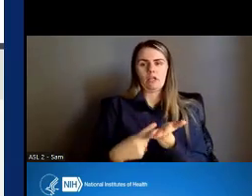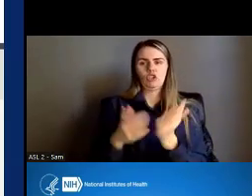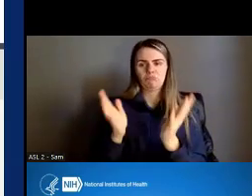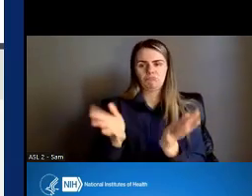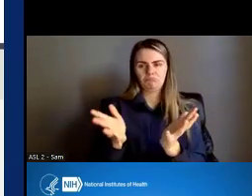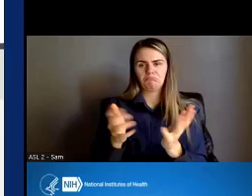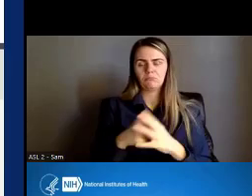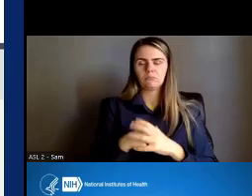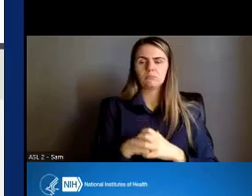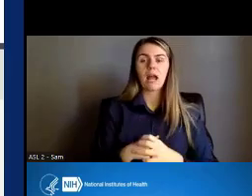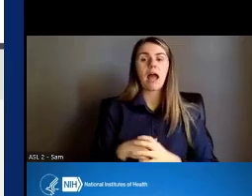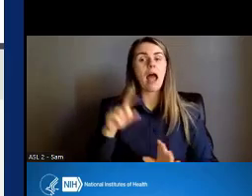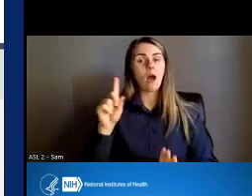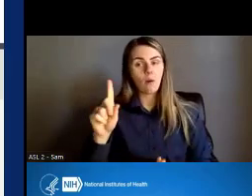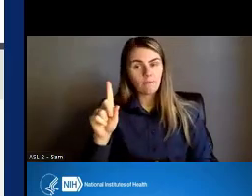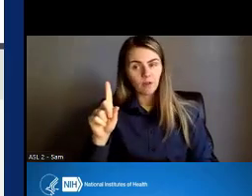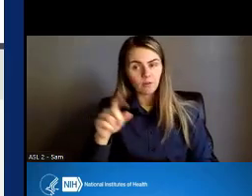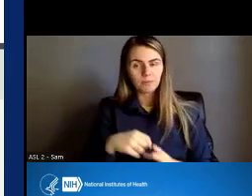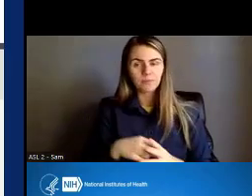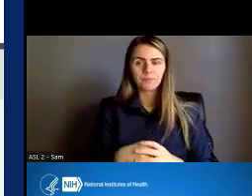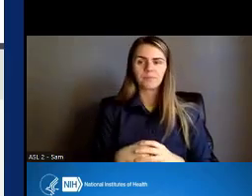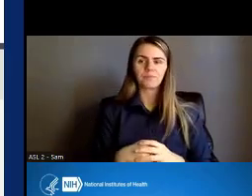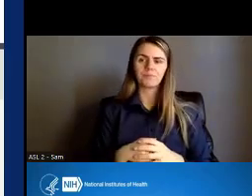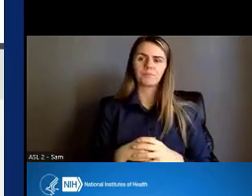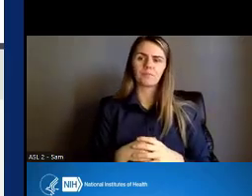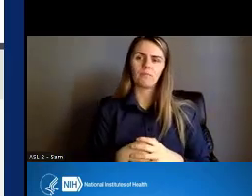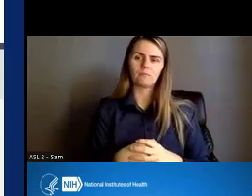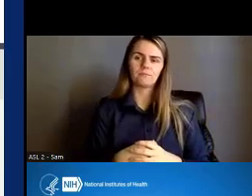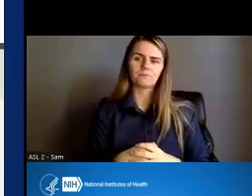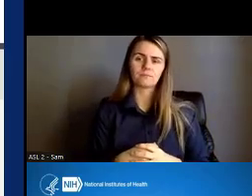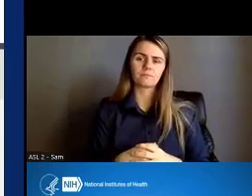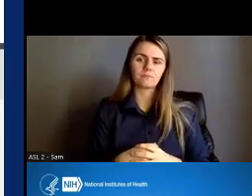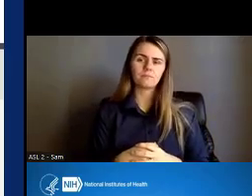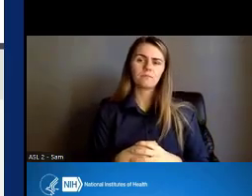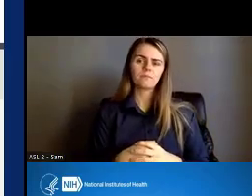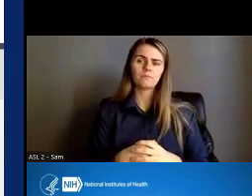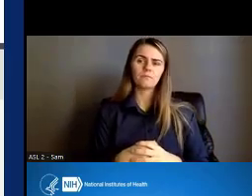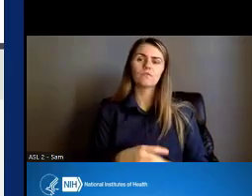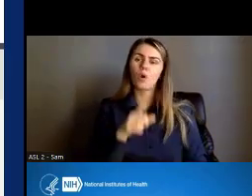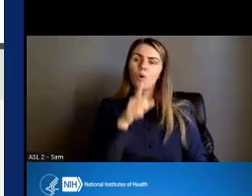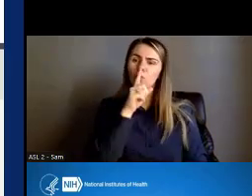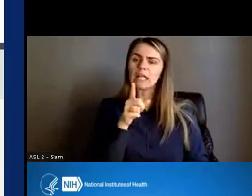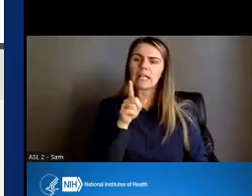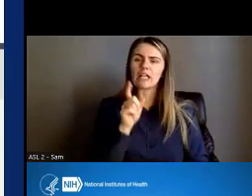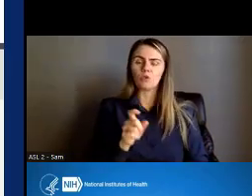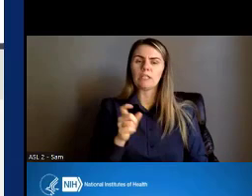However, you really need to be a little bit further along before you get to that point.